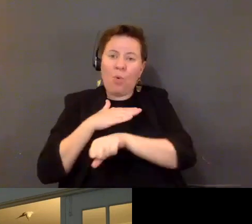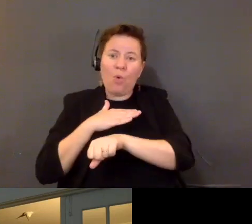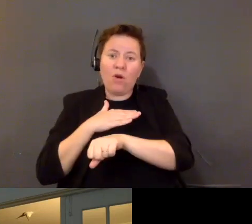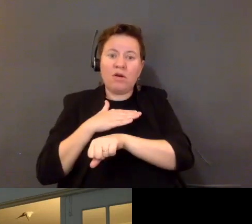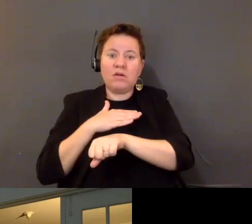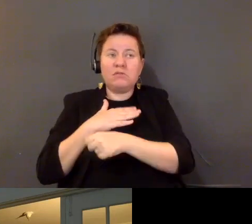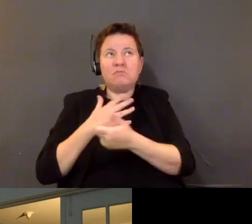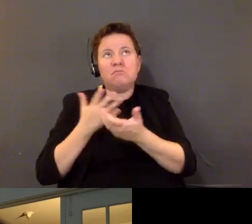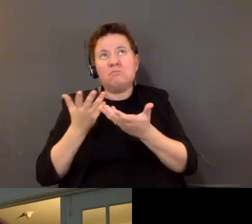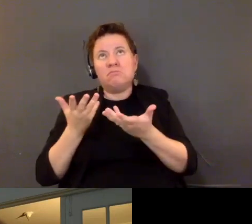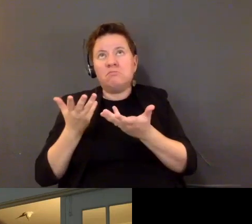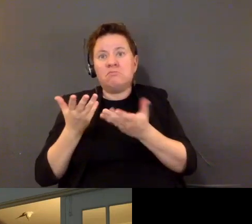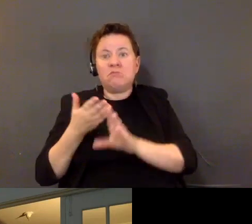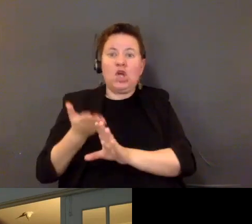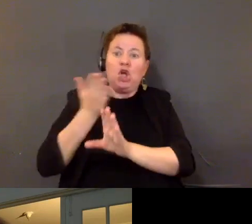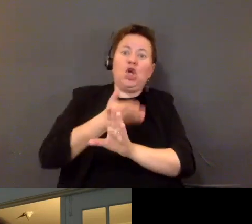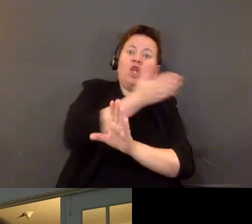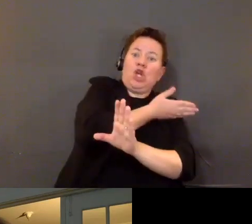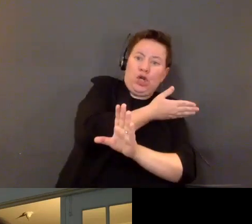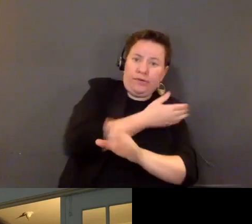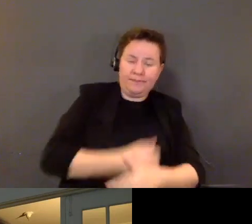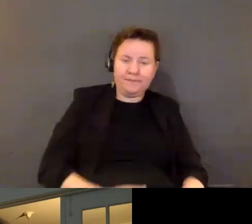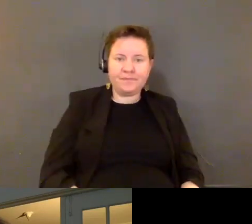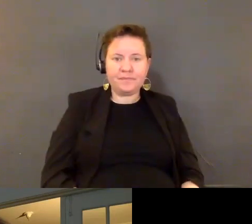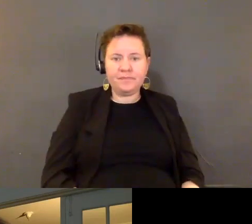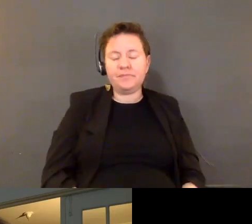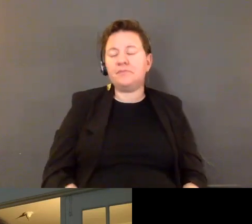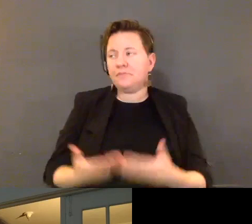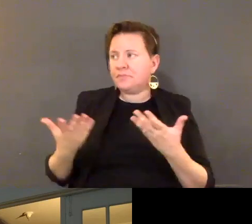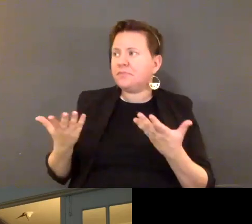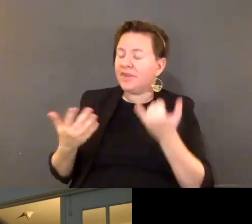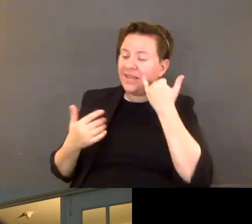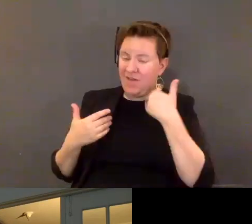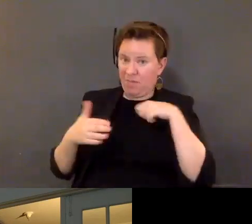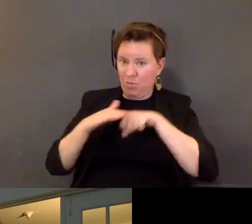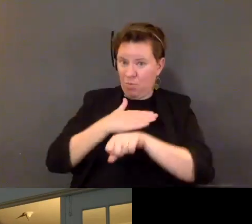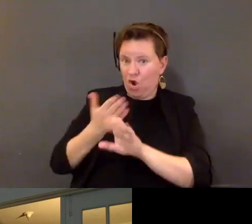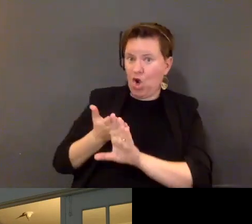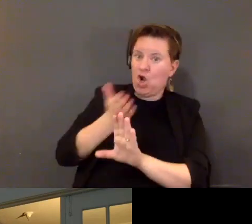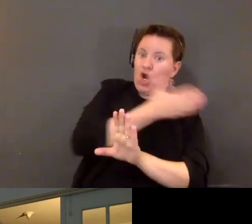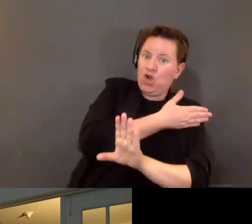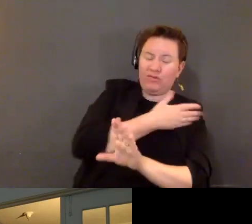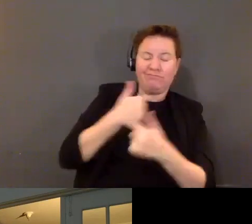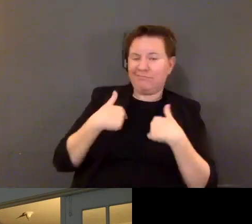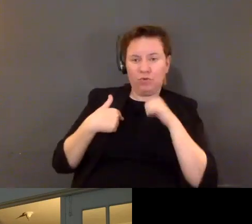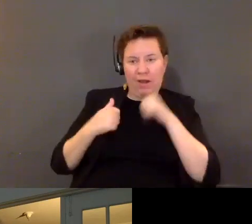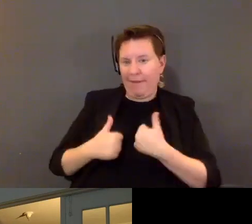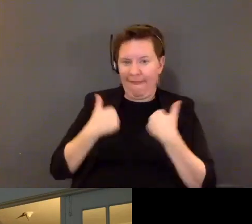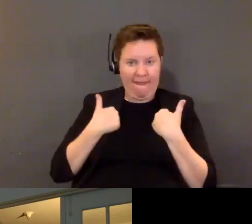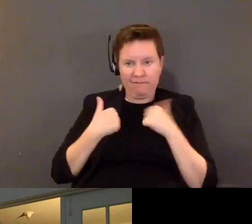uh much earlier well if i'd been born earlier i wouldn't be alive because they only invented